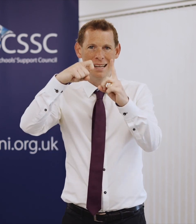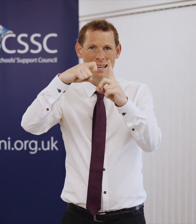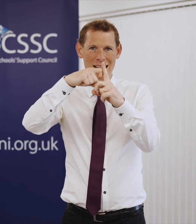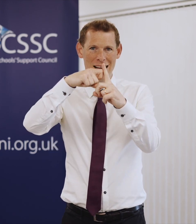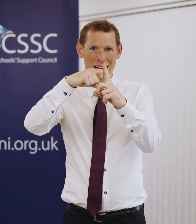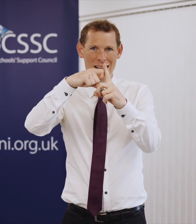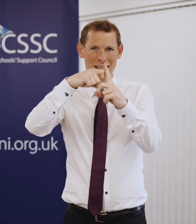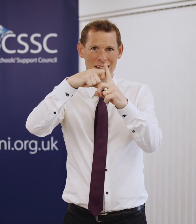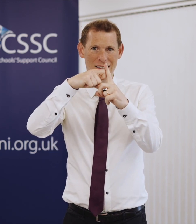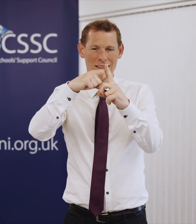K